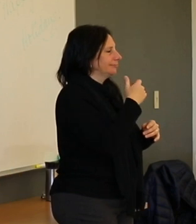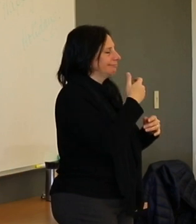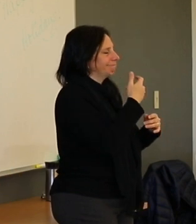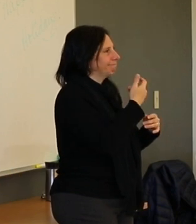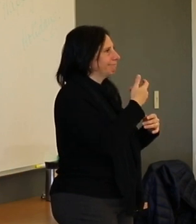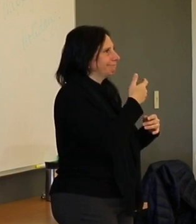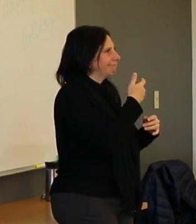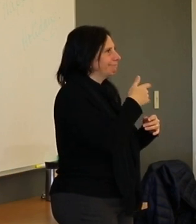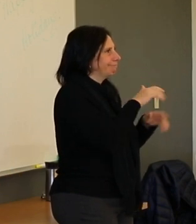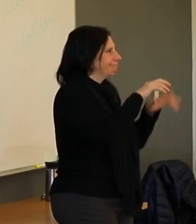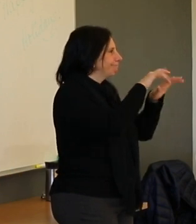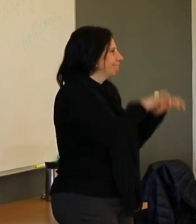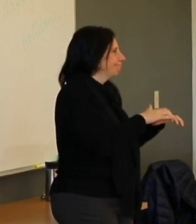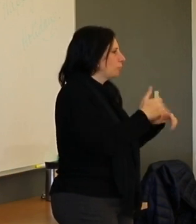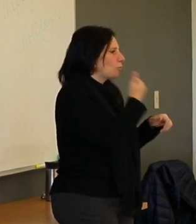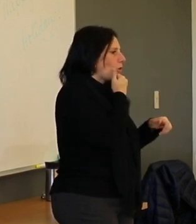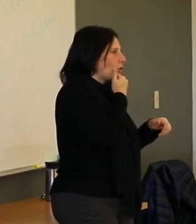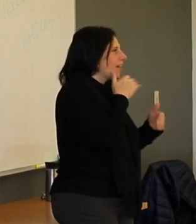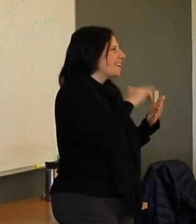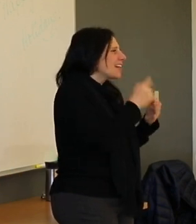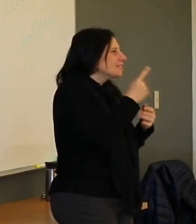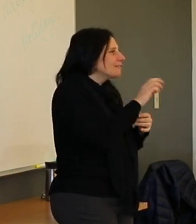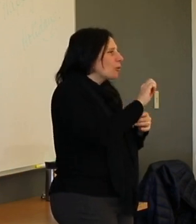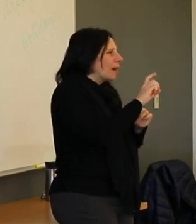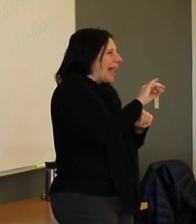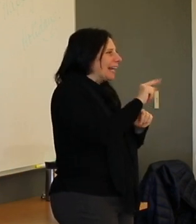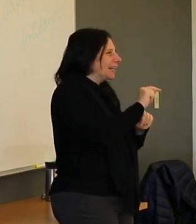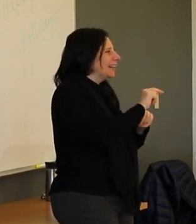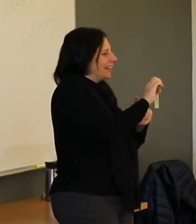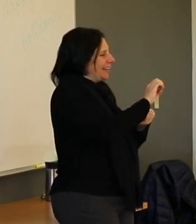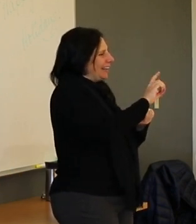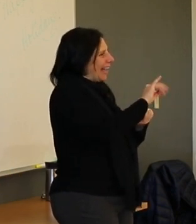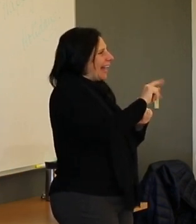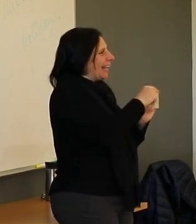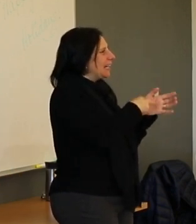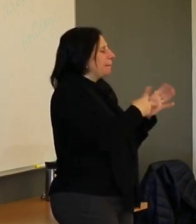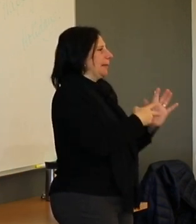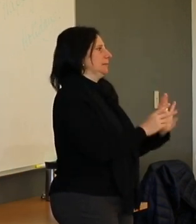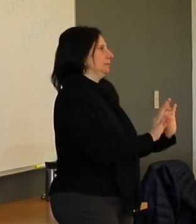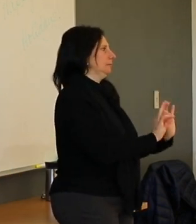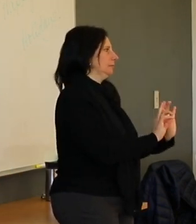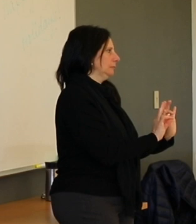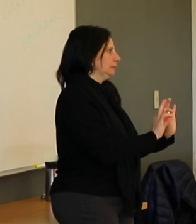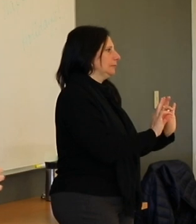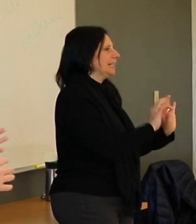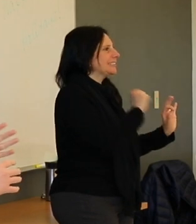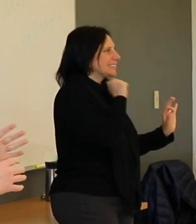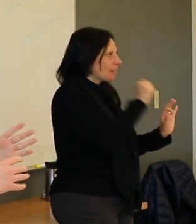That's really when you want to use edit. It's just a minor change. You're not really changing anything about the substance of the outcome.